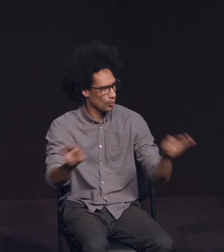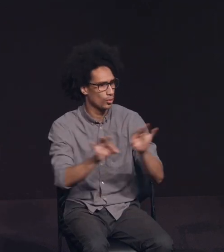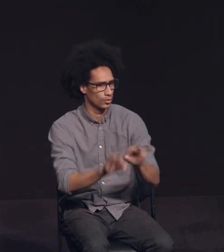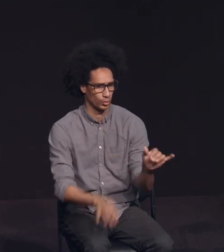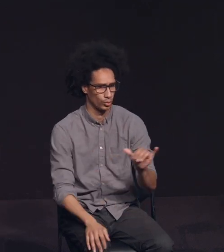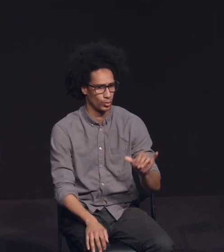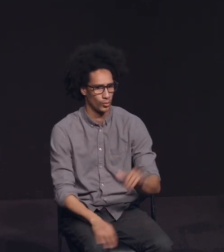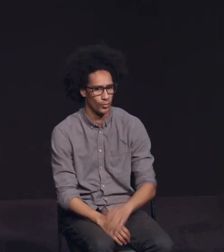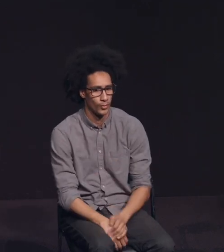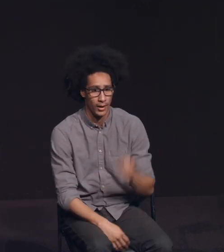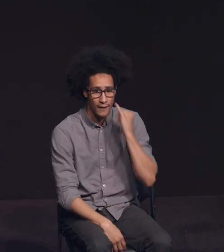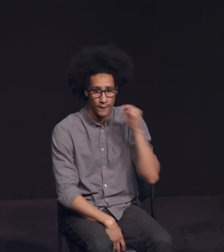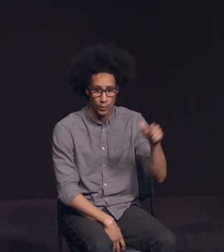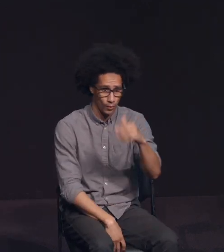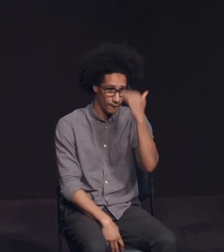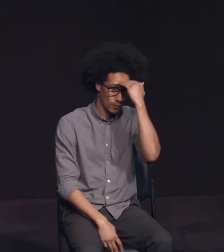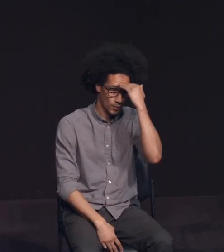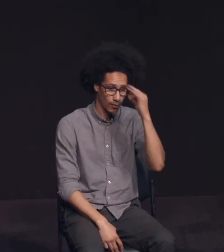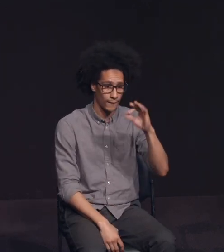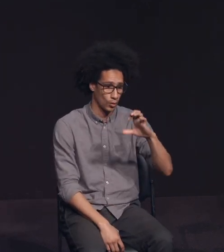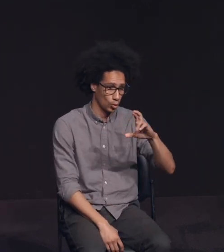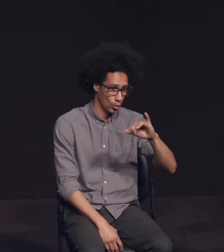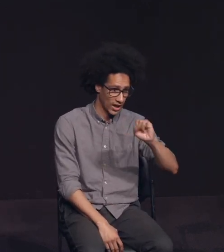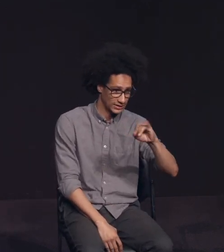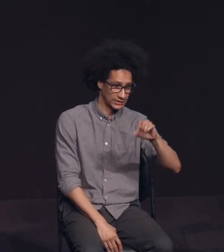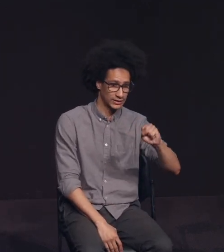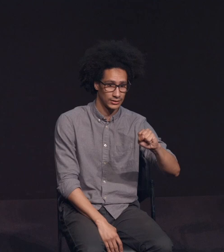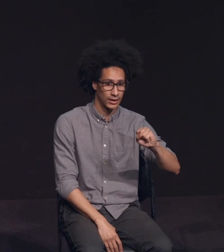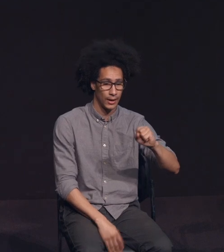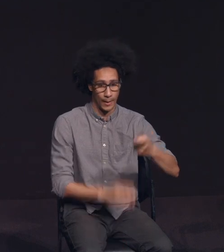If you're familiar at all with "The Crisis" magazine, often